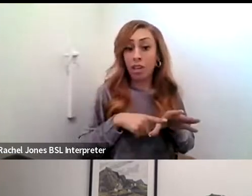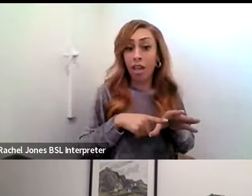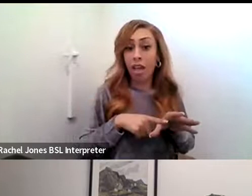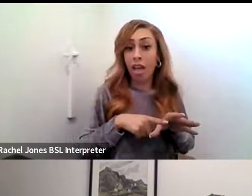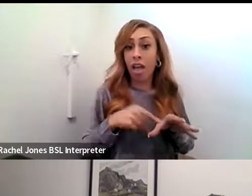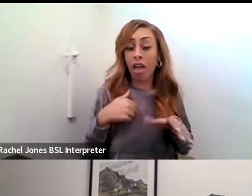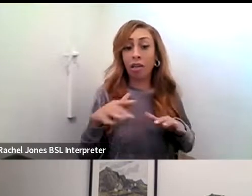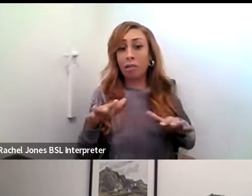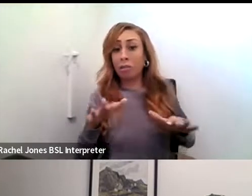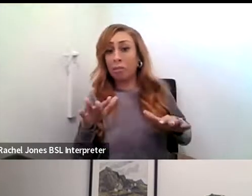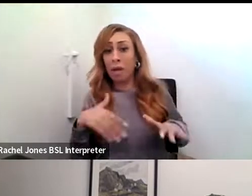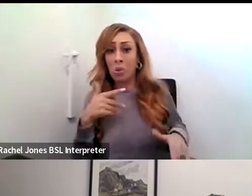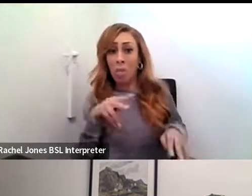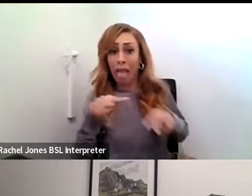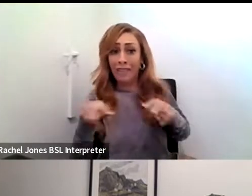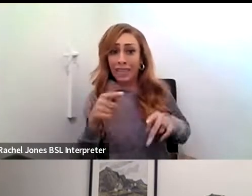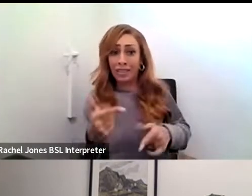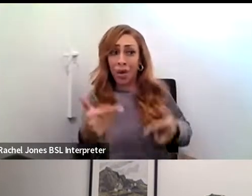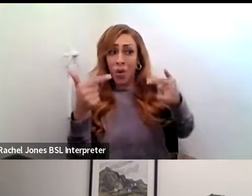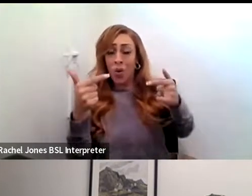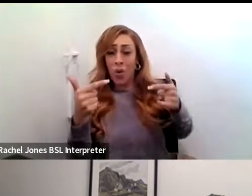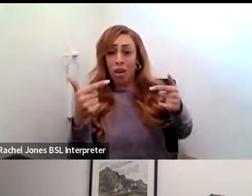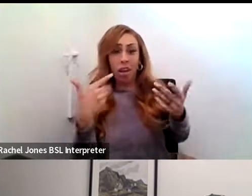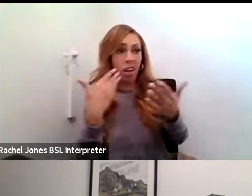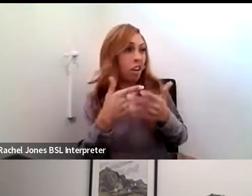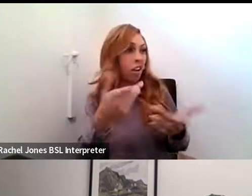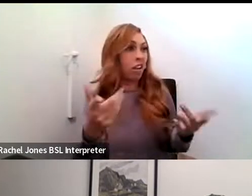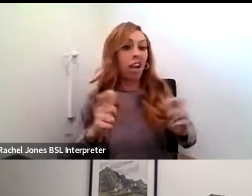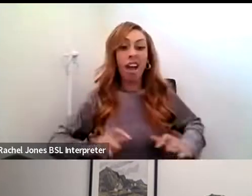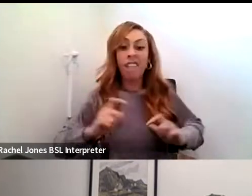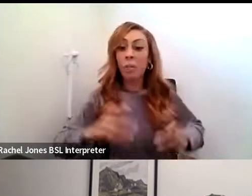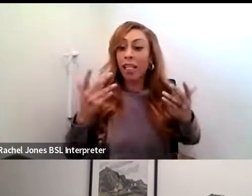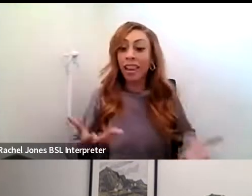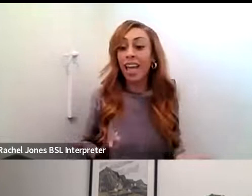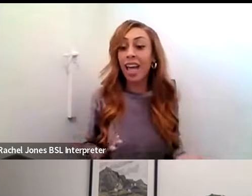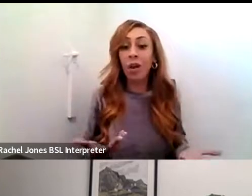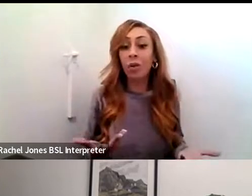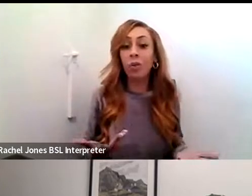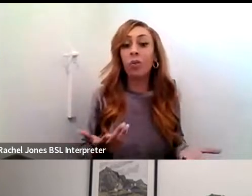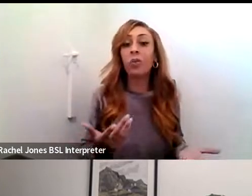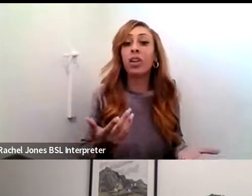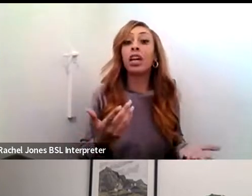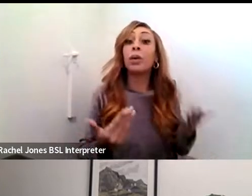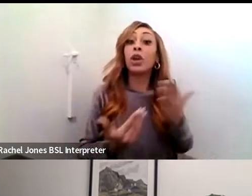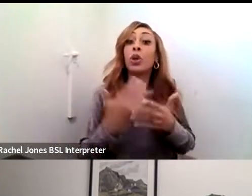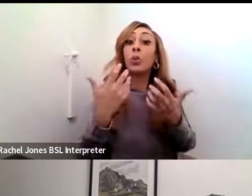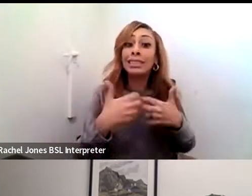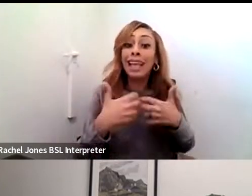I was like, "Oh, I don't like video calls", and this, that and the other, and I got on and I'm more comfortable with it now, but to have that new technology thrown at somebody